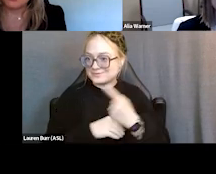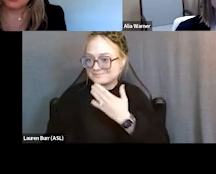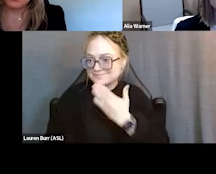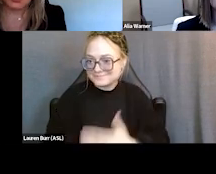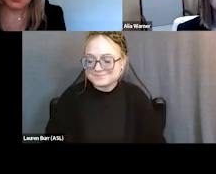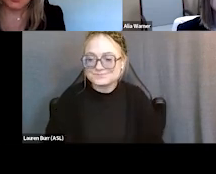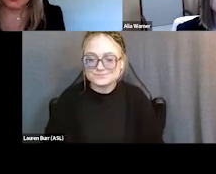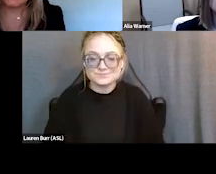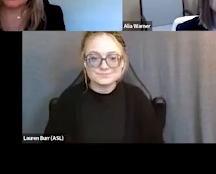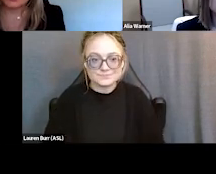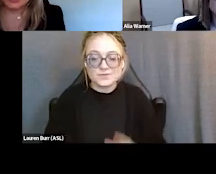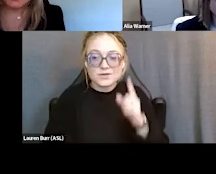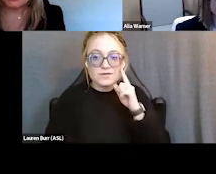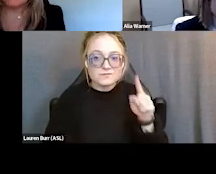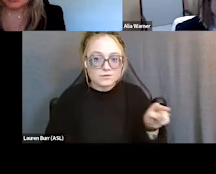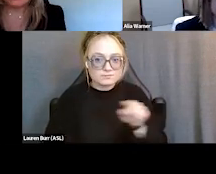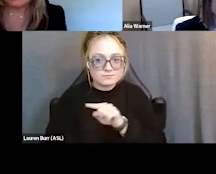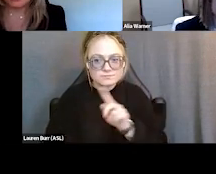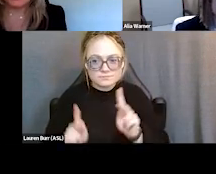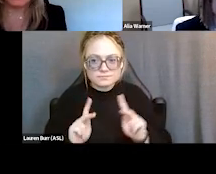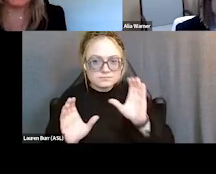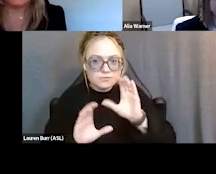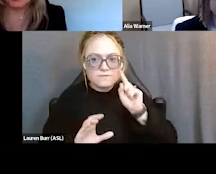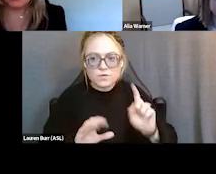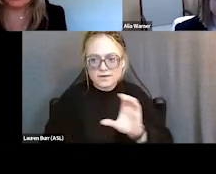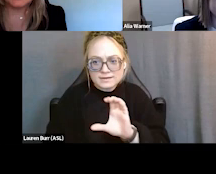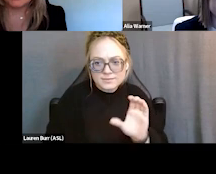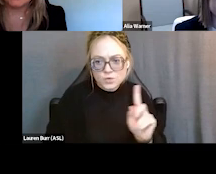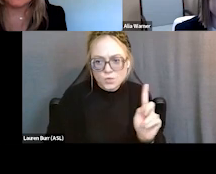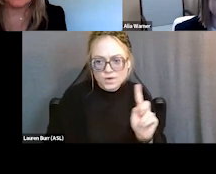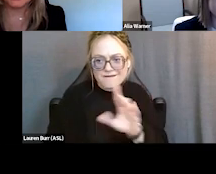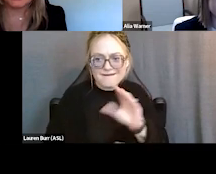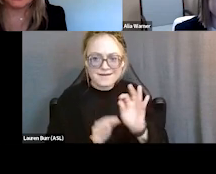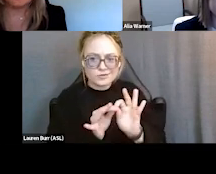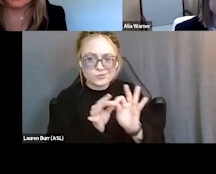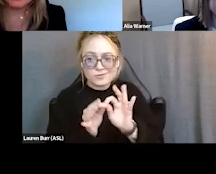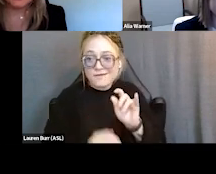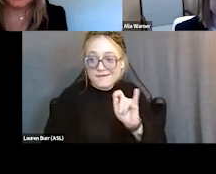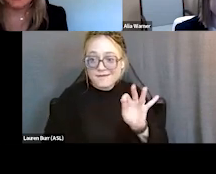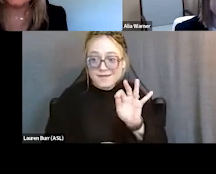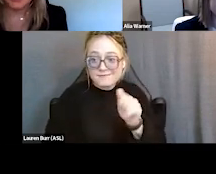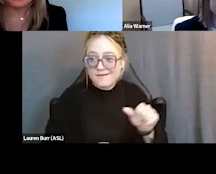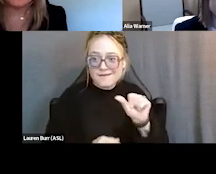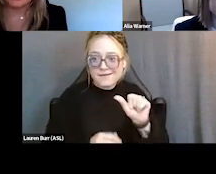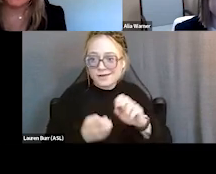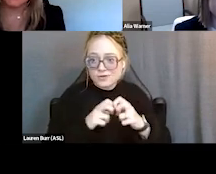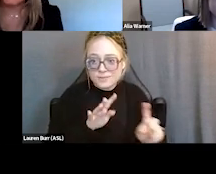For those who are looking for the captioning and the interpretation, if you have any technical difficulties, please reach out, let us know.